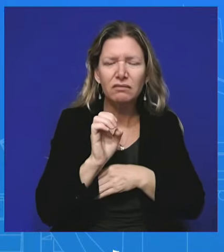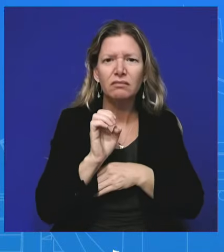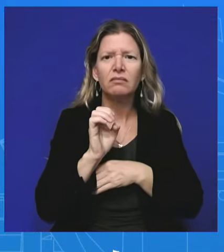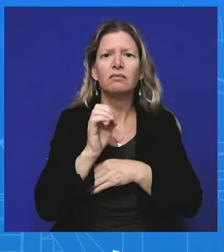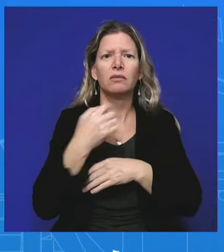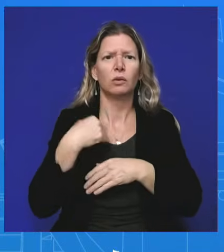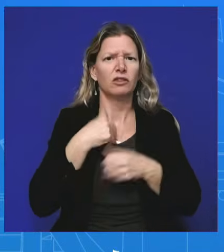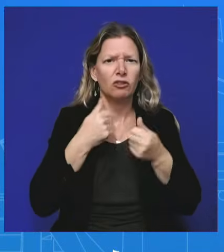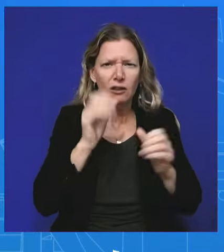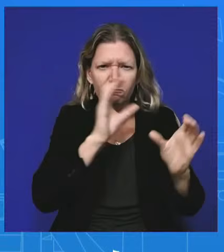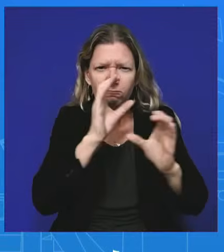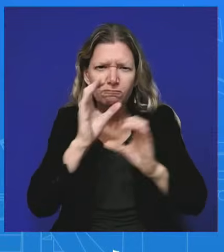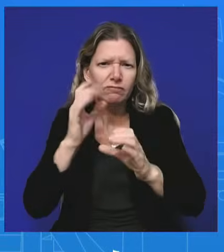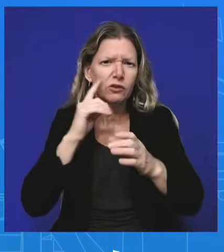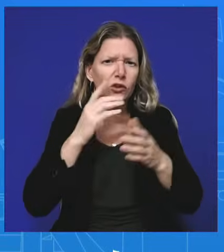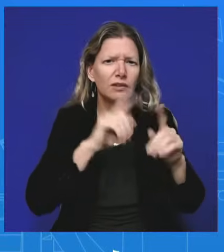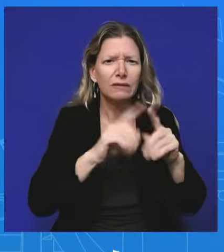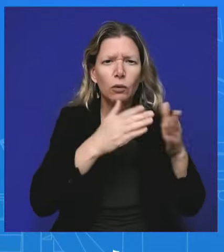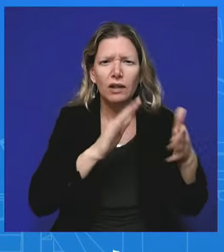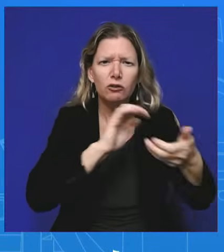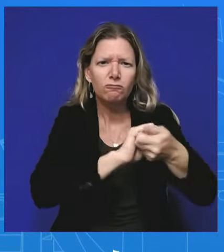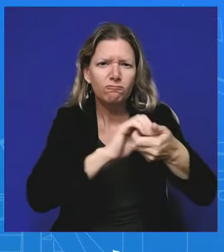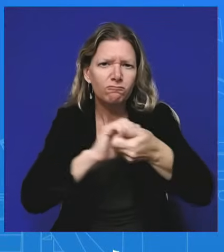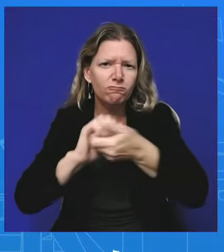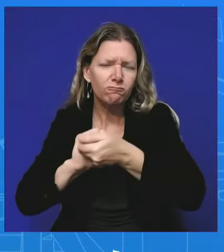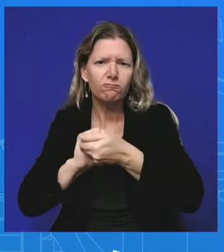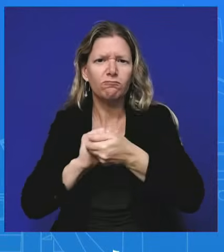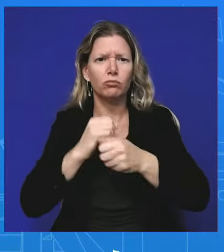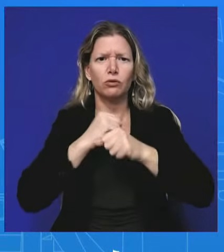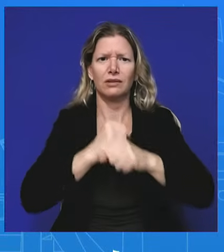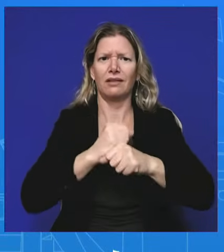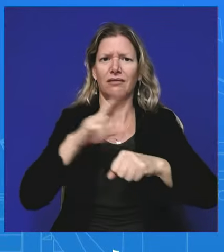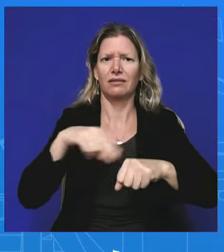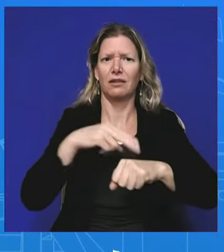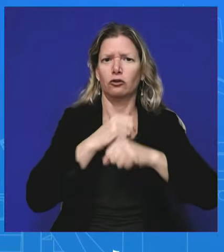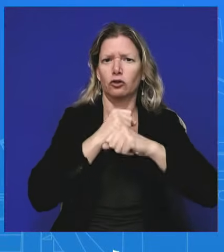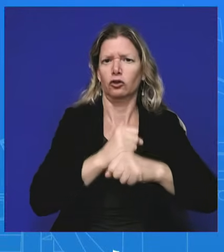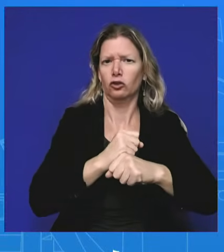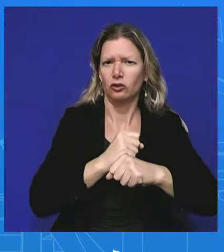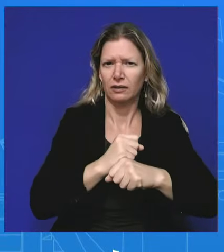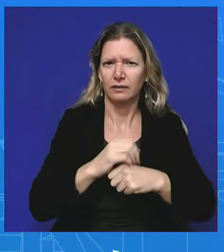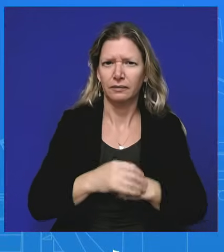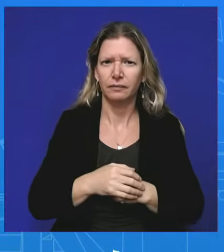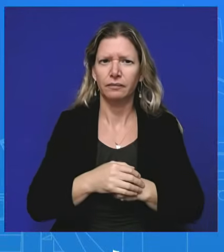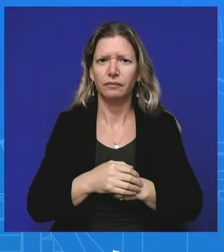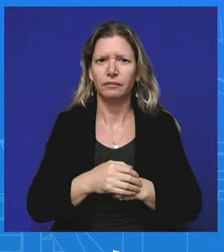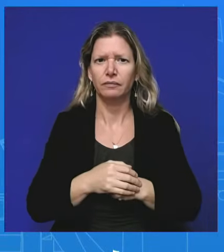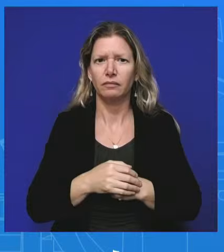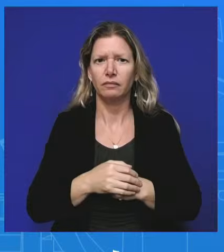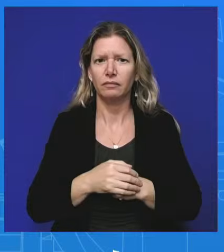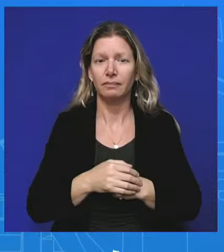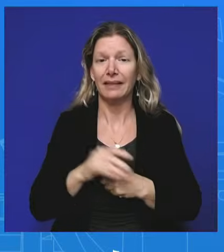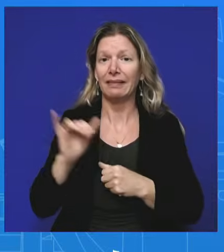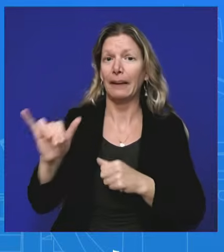So, we didn't see anything coming out of this meeting that we weren't necessarily surprised by. I wouldn't go so far as to say we weren't concerned about --